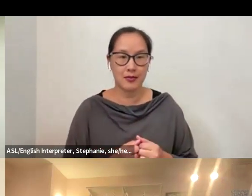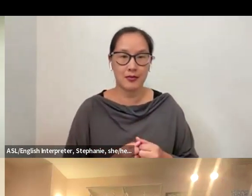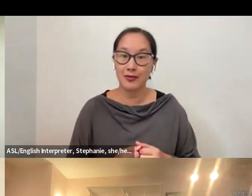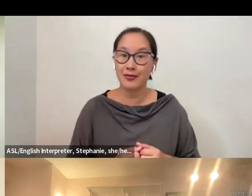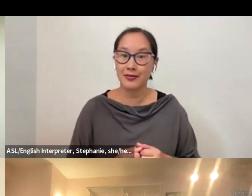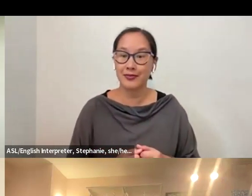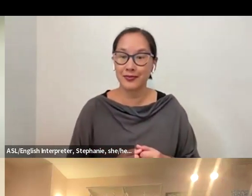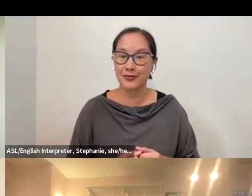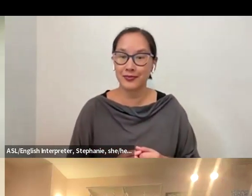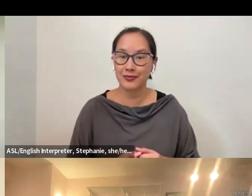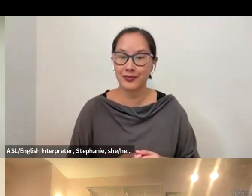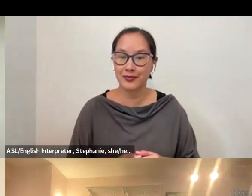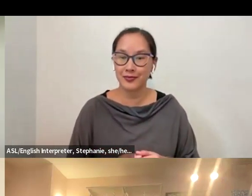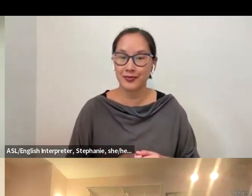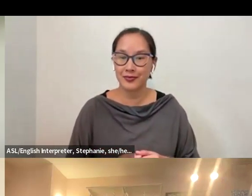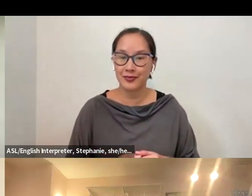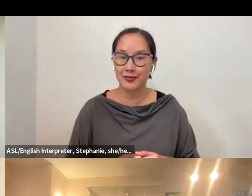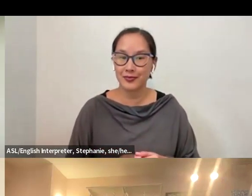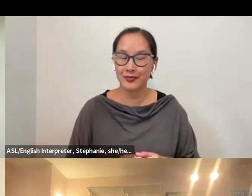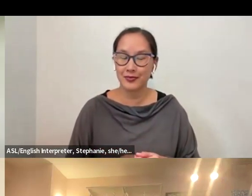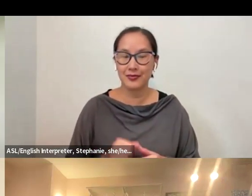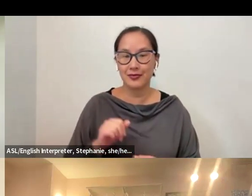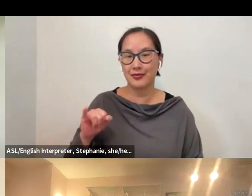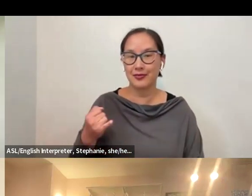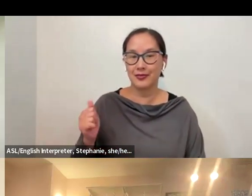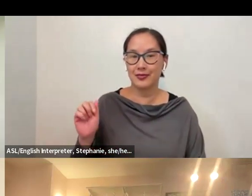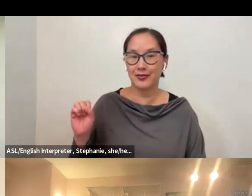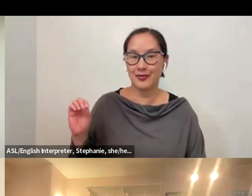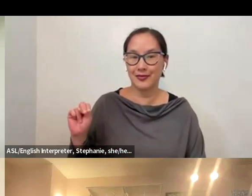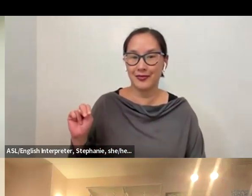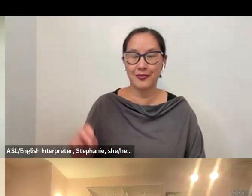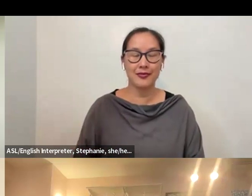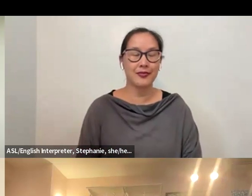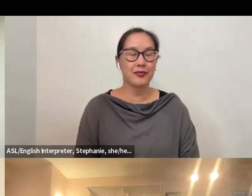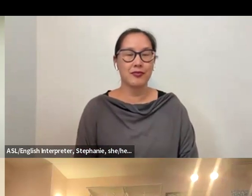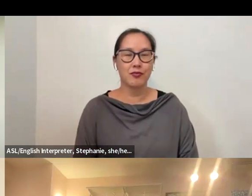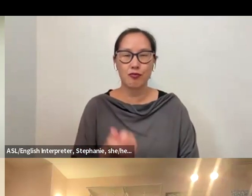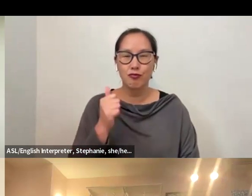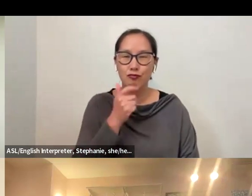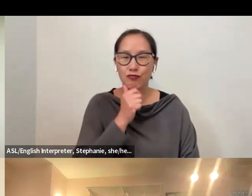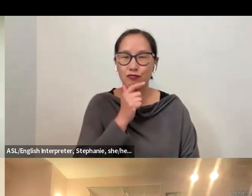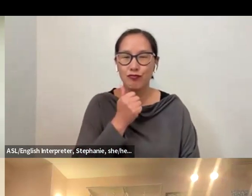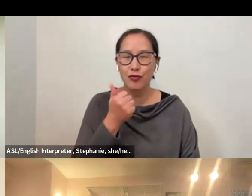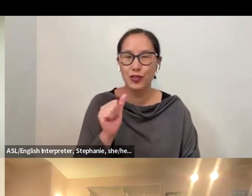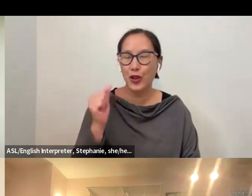You know, I, I'm trying to think of, like, what theme it would be.